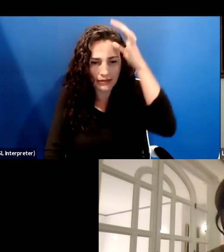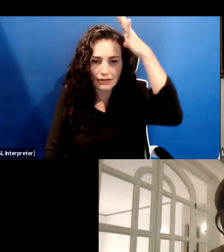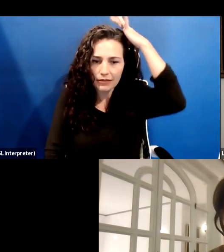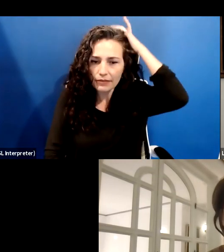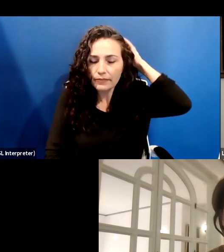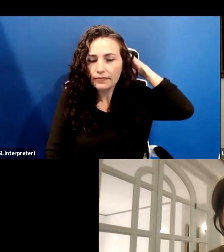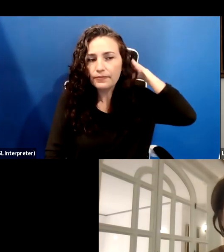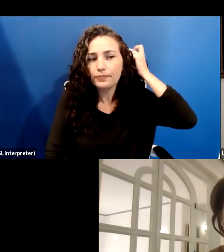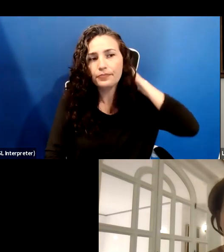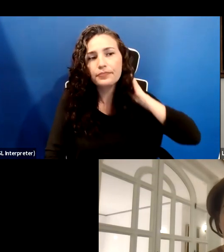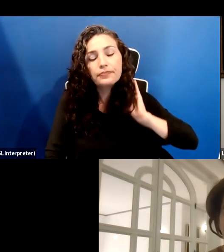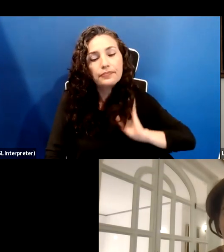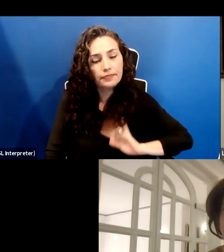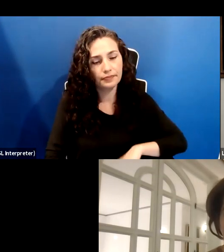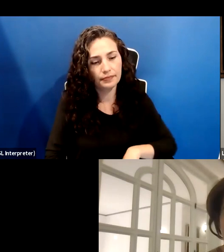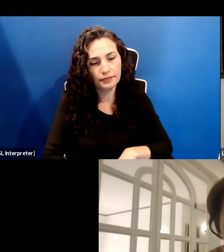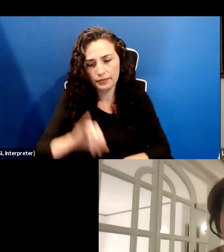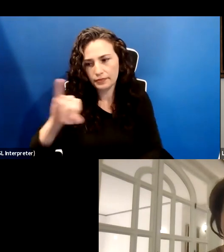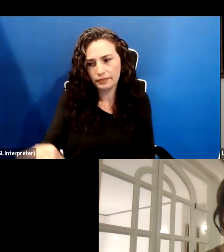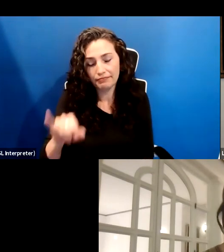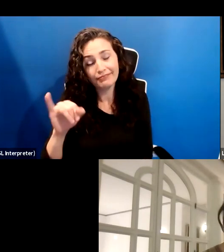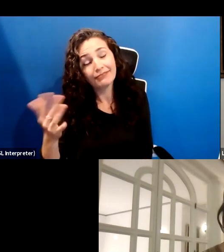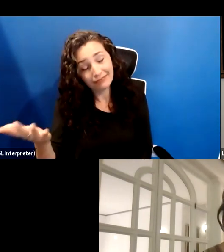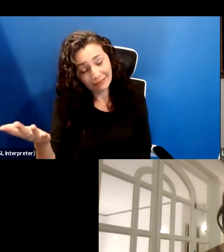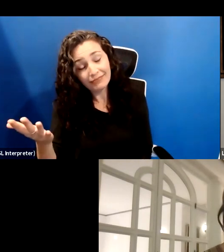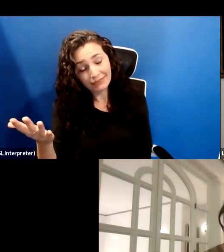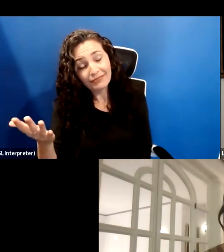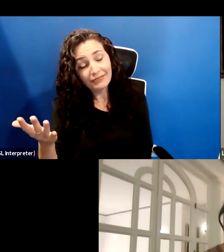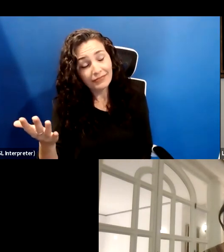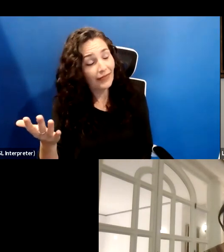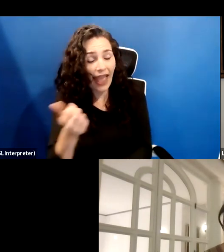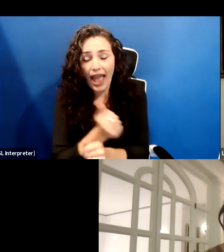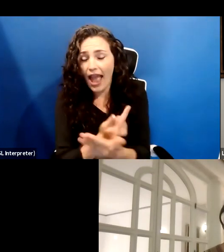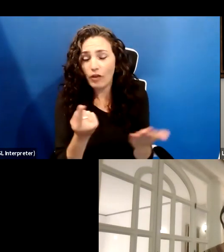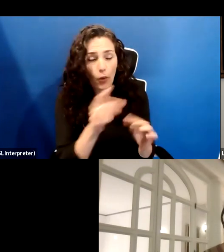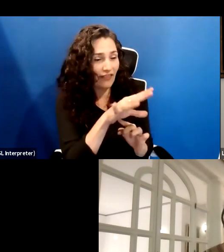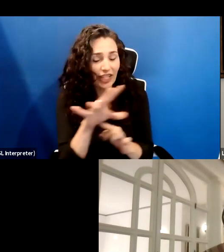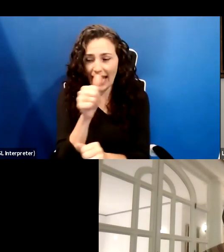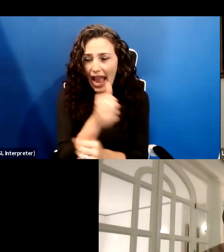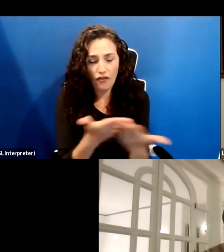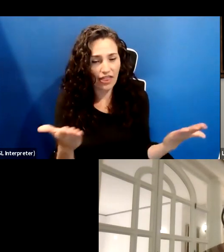Everybody filmed everything. I mean, there were definitely, there was, so for,